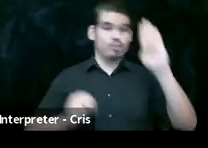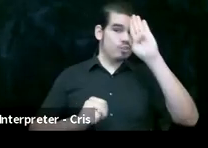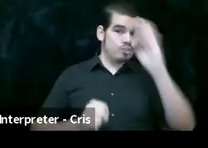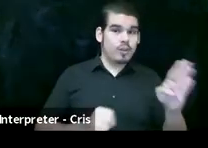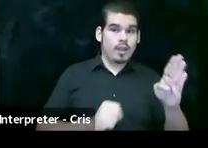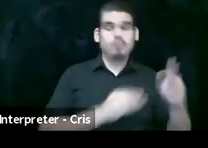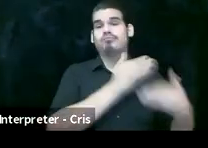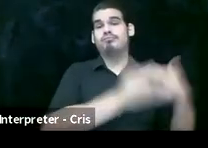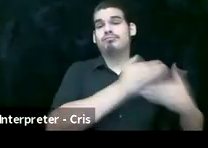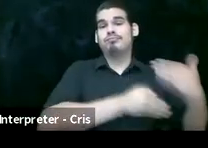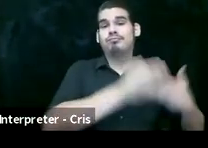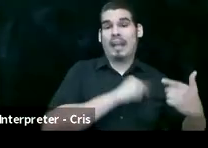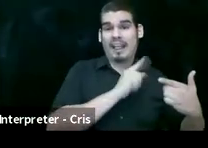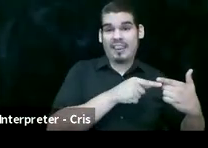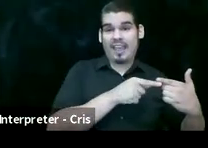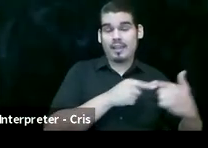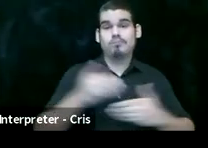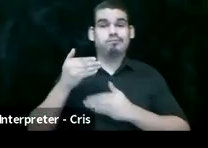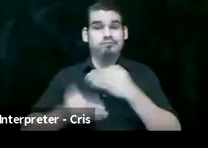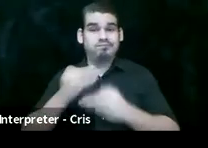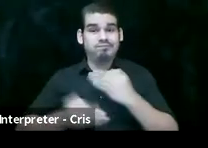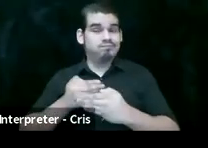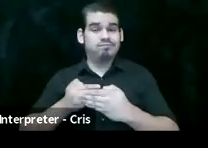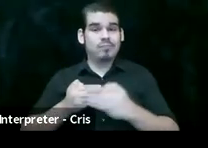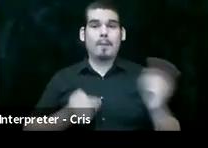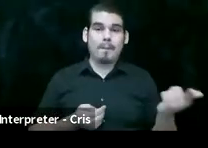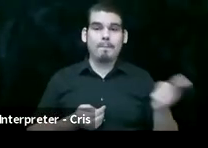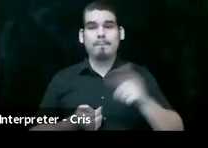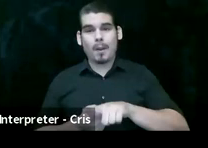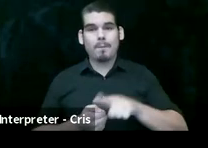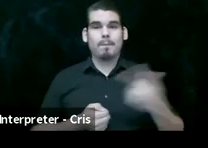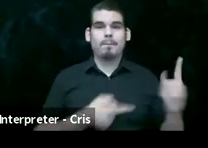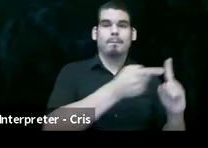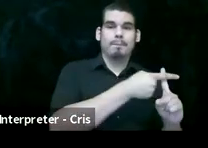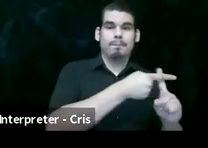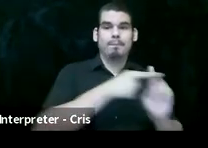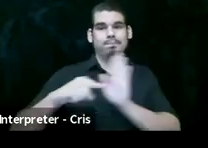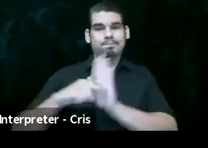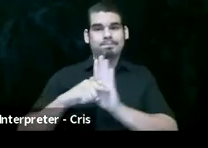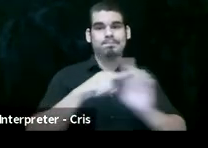Katherine Squire: And it will it will go back and forth, and then also one thing to notice, no single college speaks twice in a row.